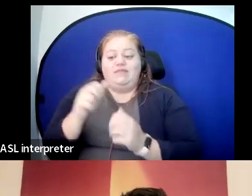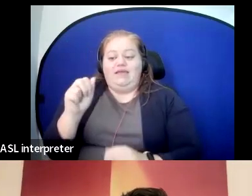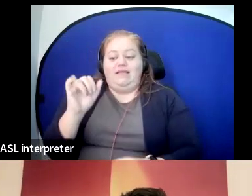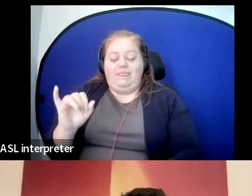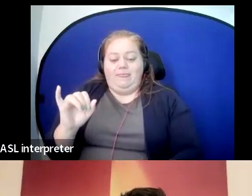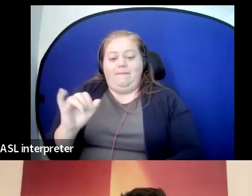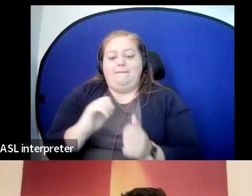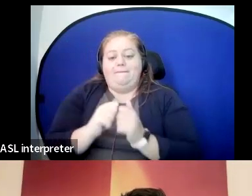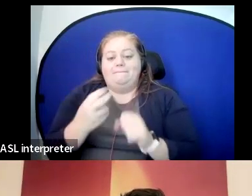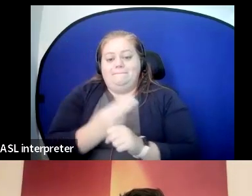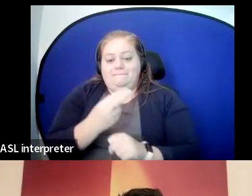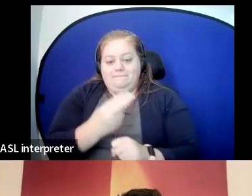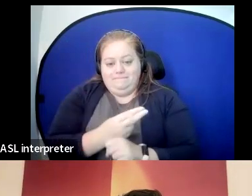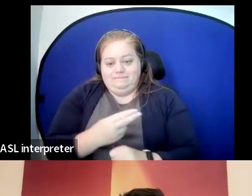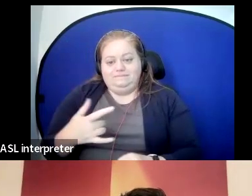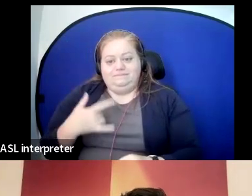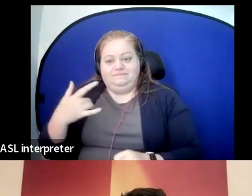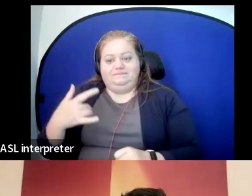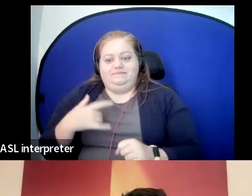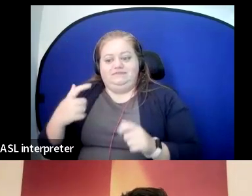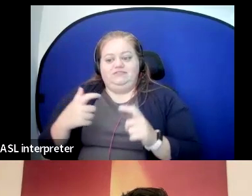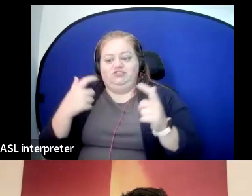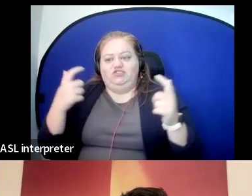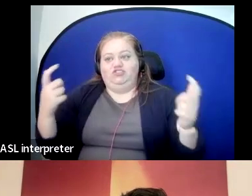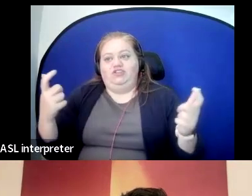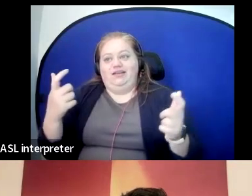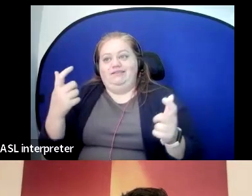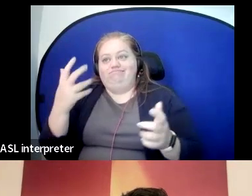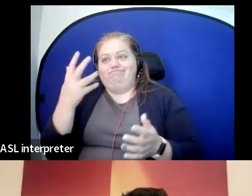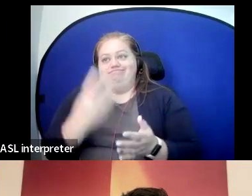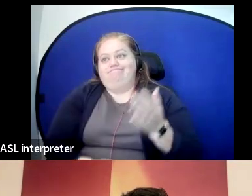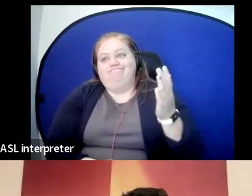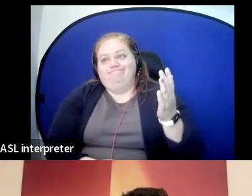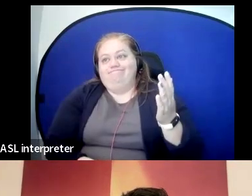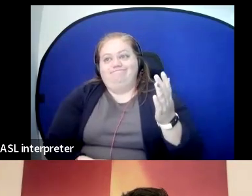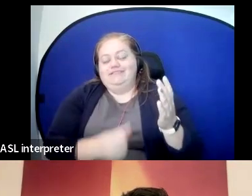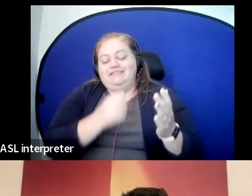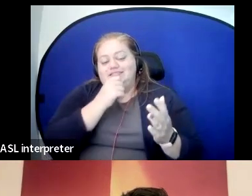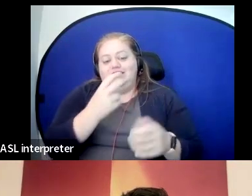is kind of a giant loss-- very sad to bring this news--